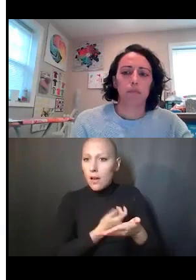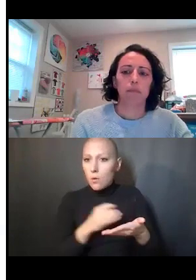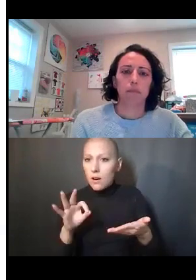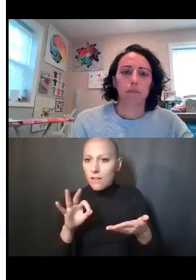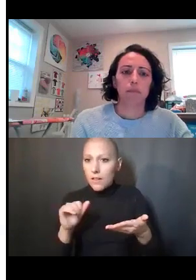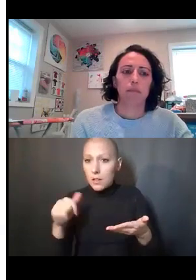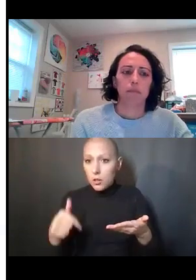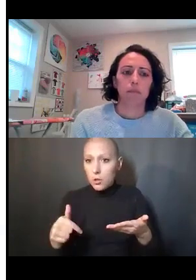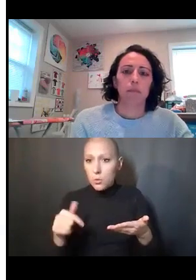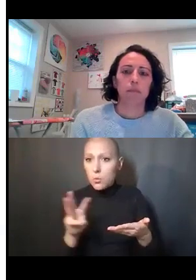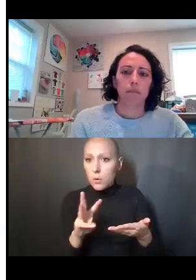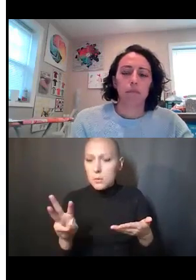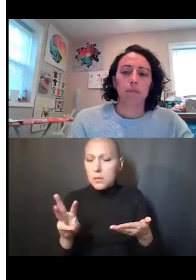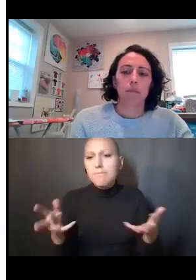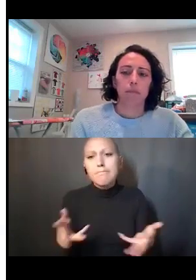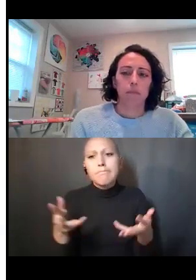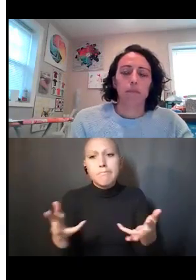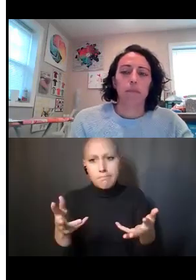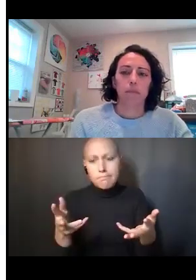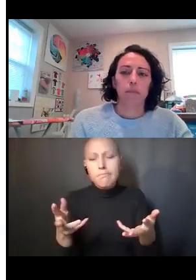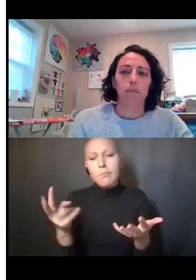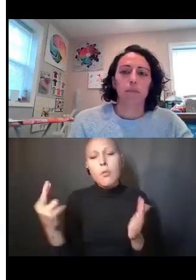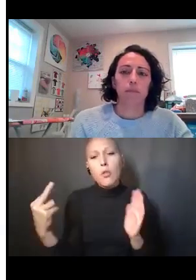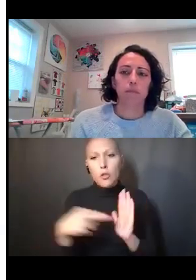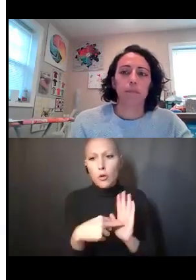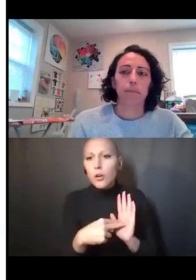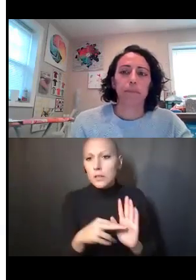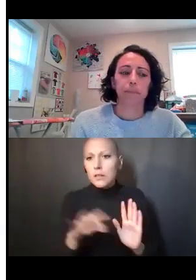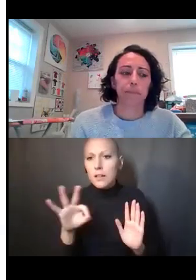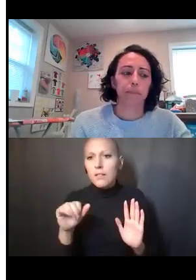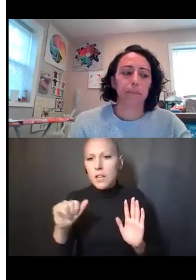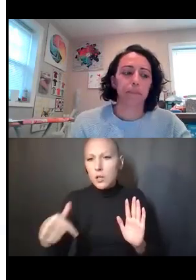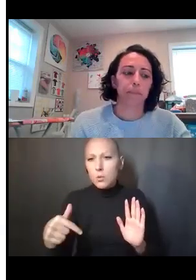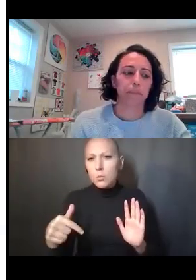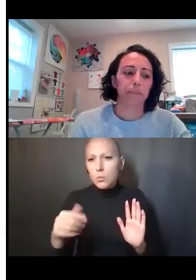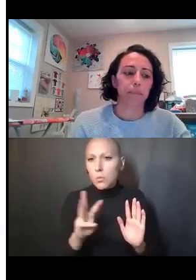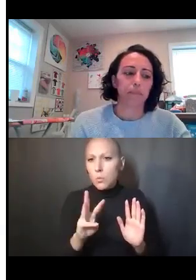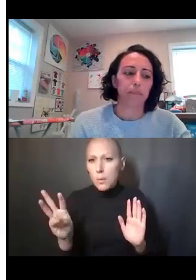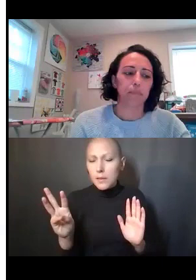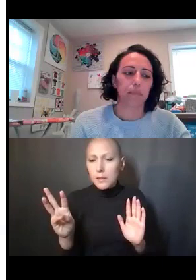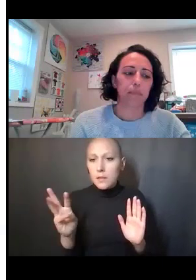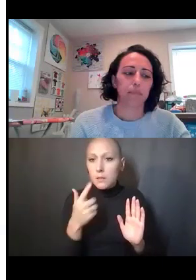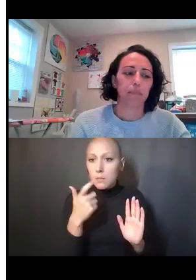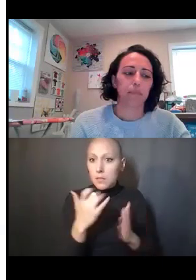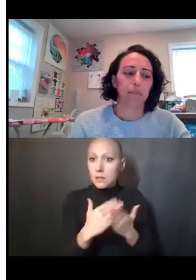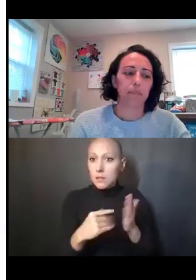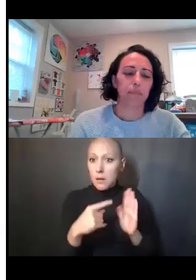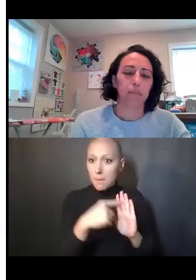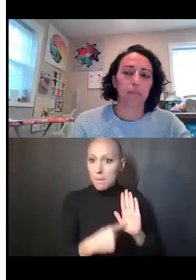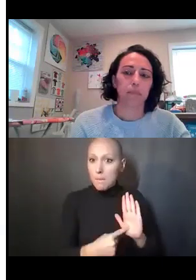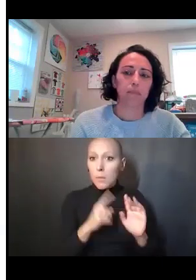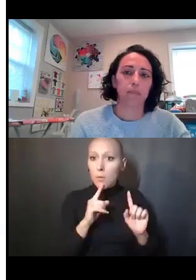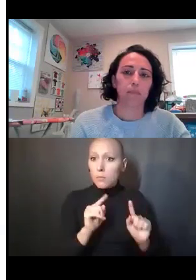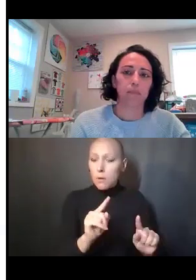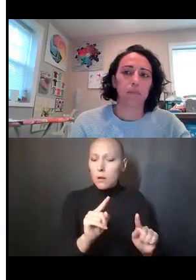I do encourage you to do so, because there may be some responses there that are helpful, and then you might have some spin-off questions.